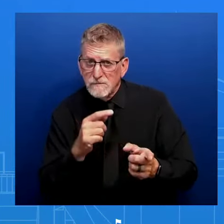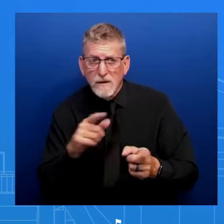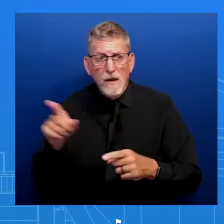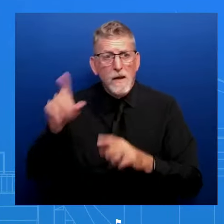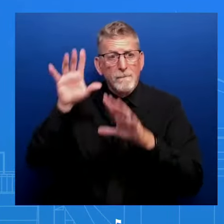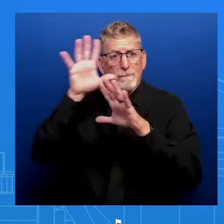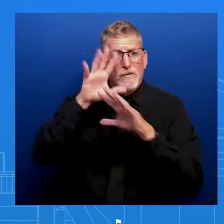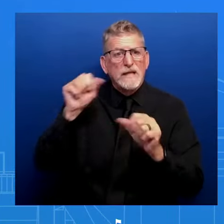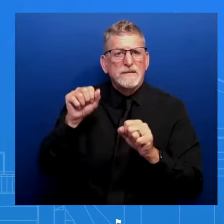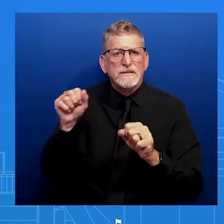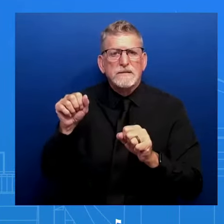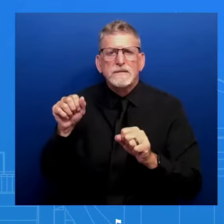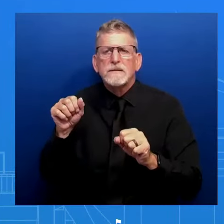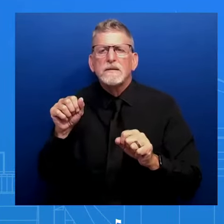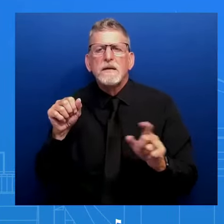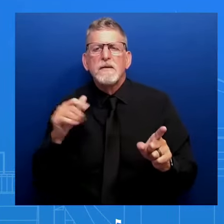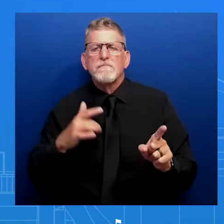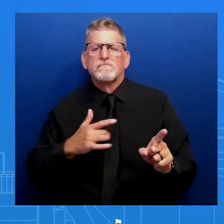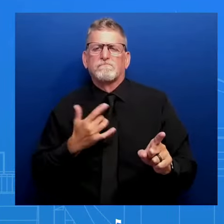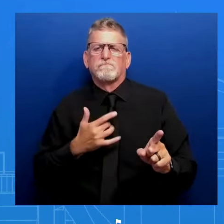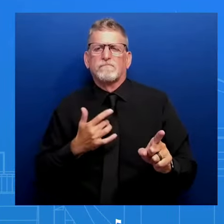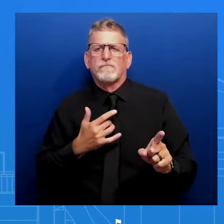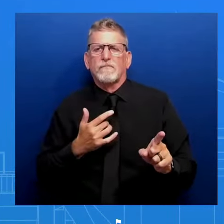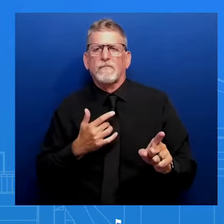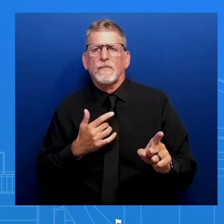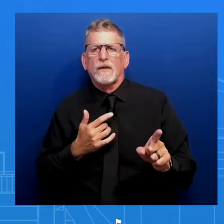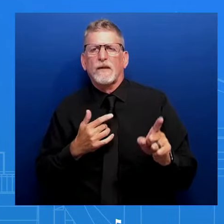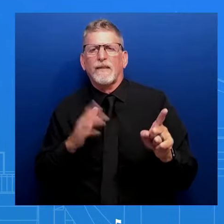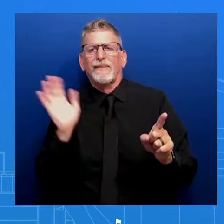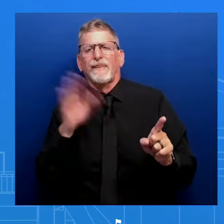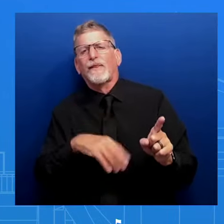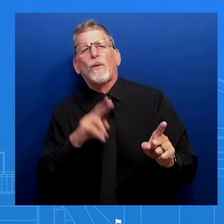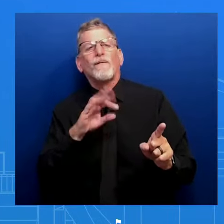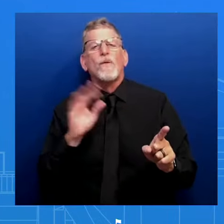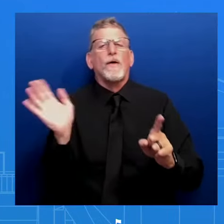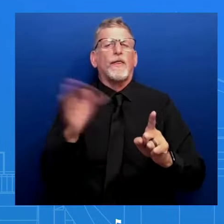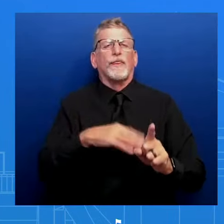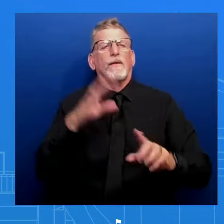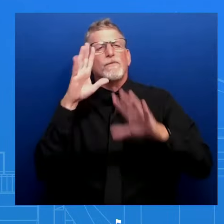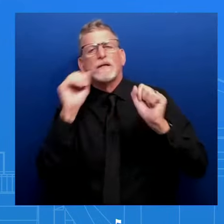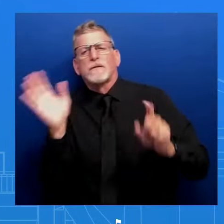to be considered, he wouldn't have wanted the Pentagon to stand up an office to --